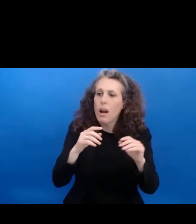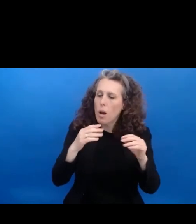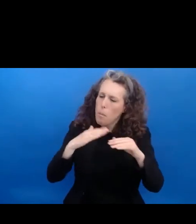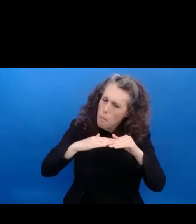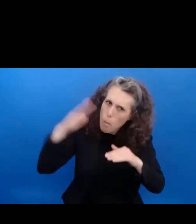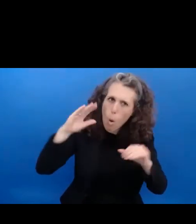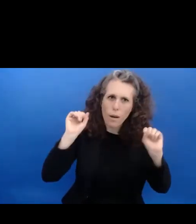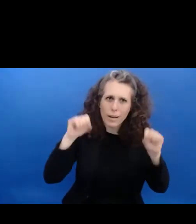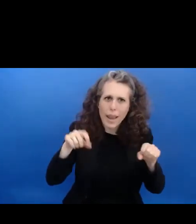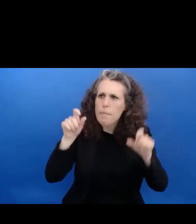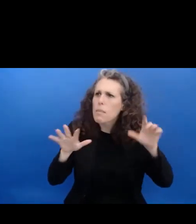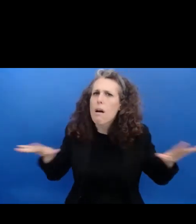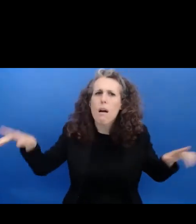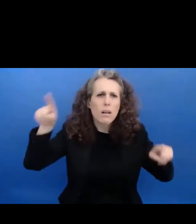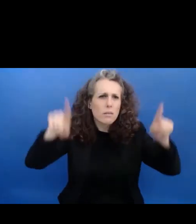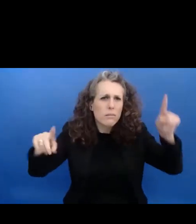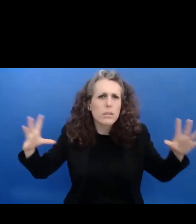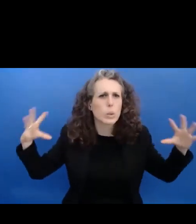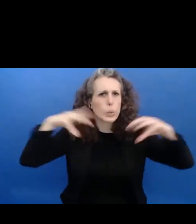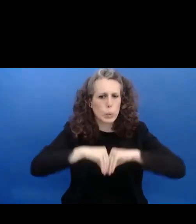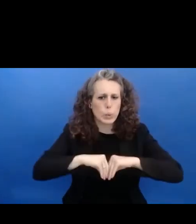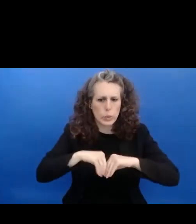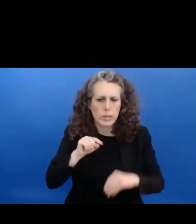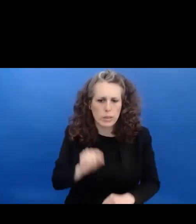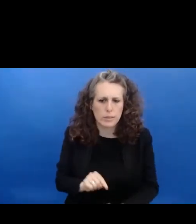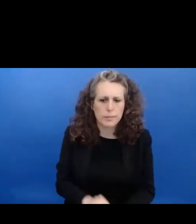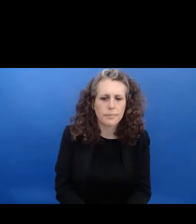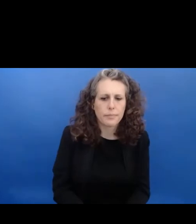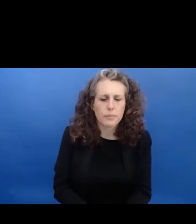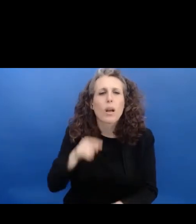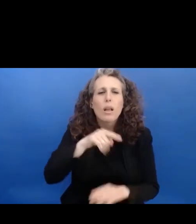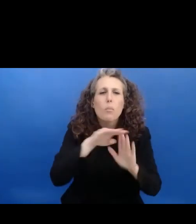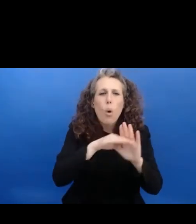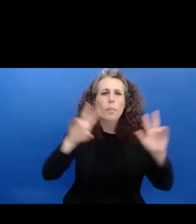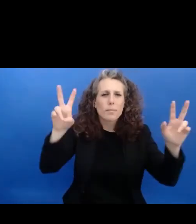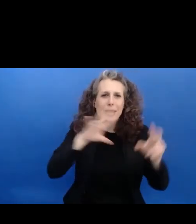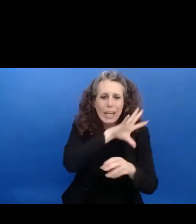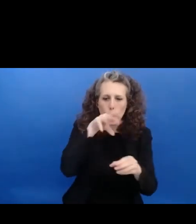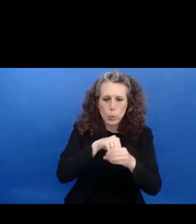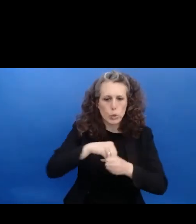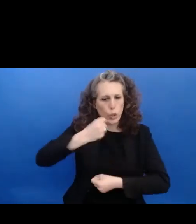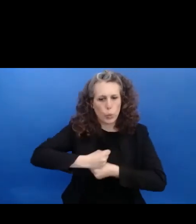in formal employment i am based in bangladesh and working as a video engagement officer